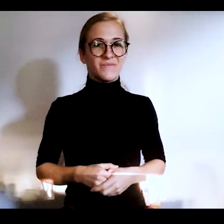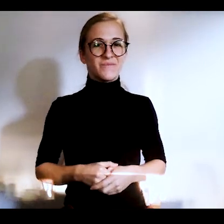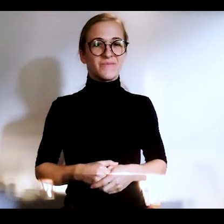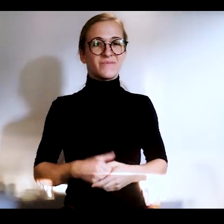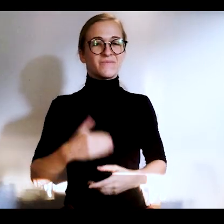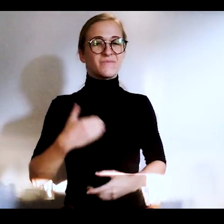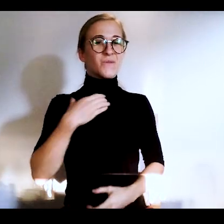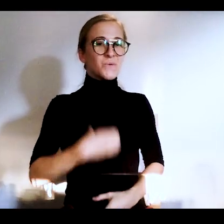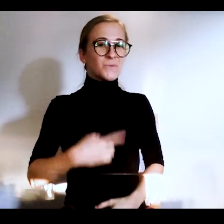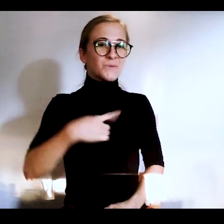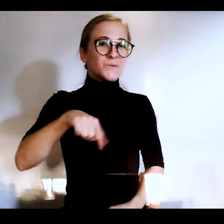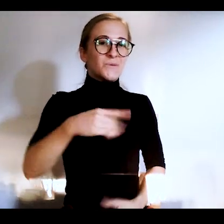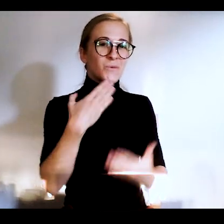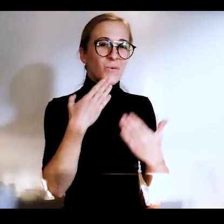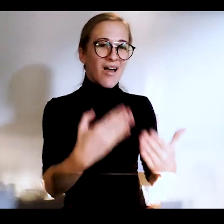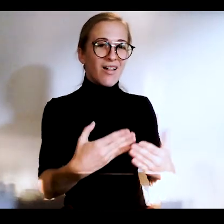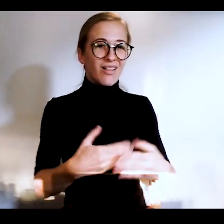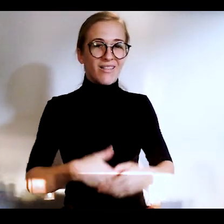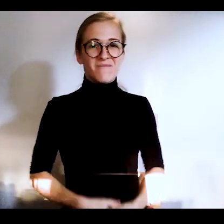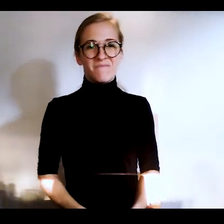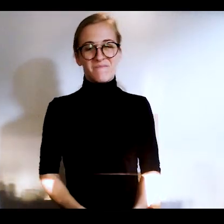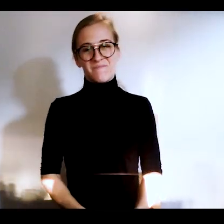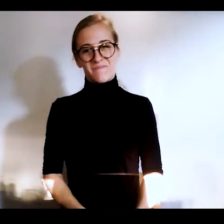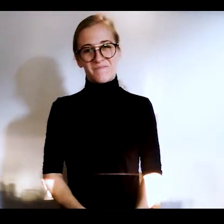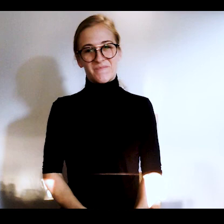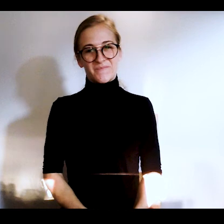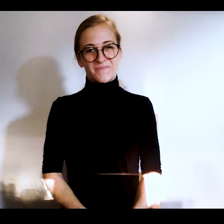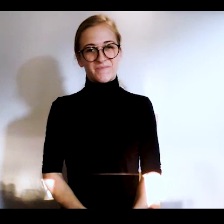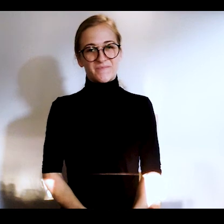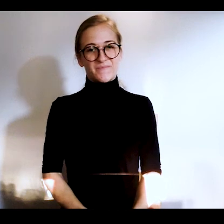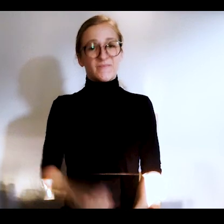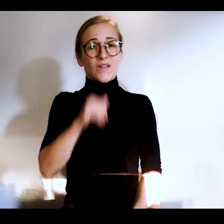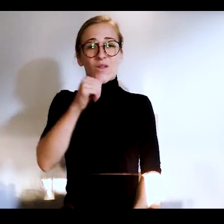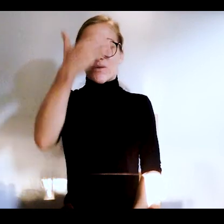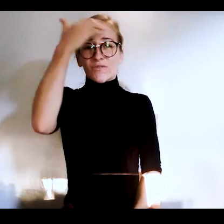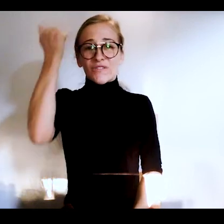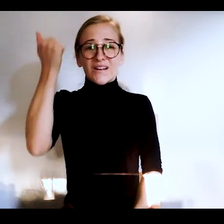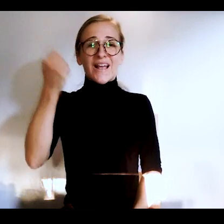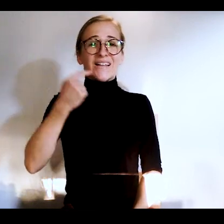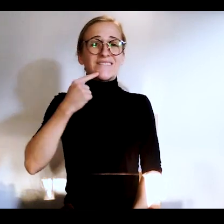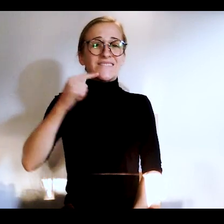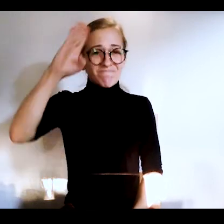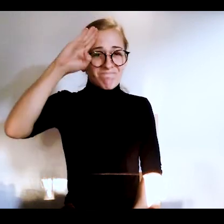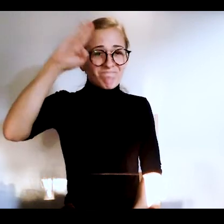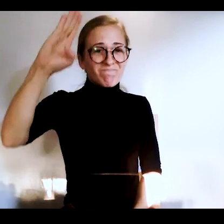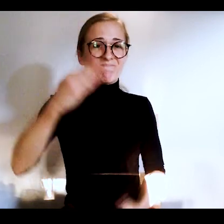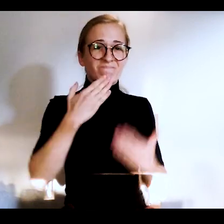and we wish you well . Don't forget to greet a veteran.